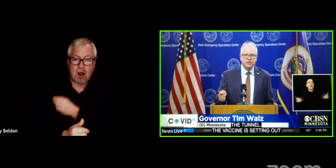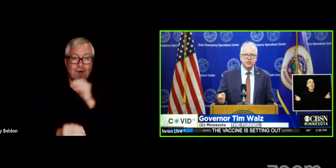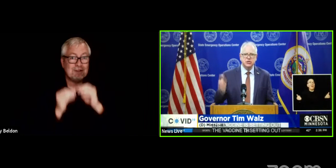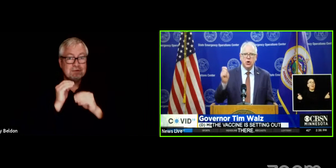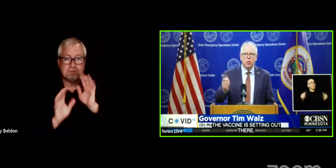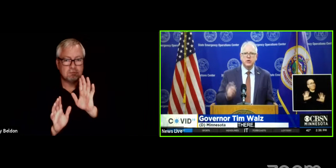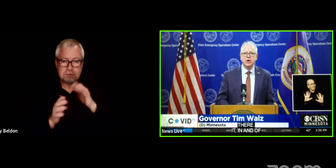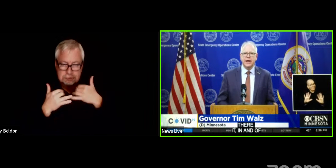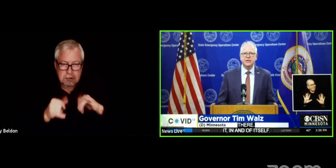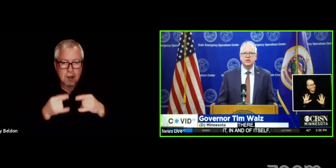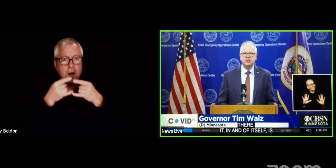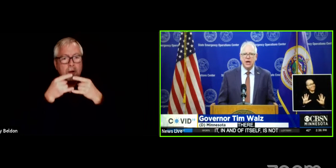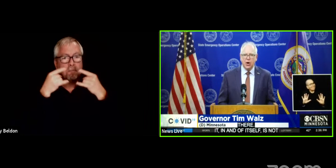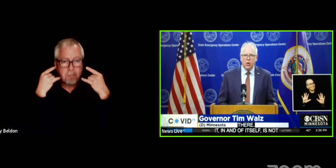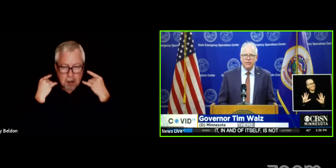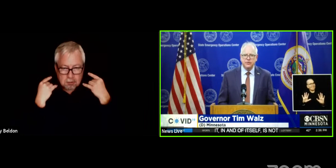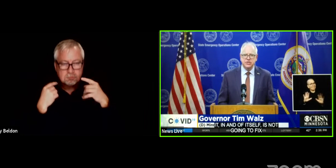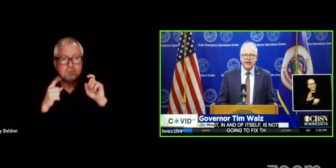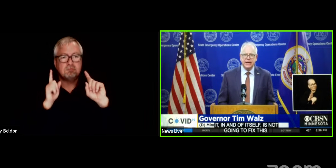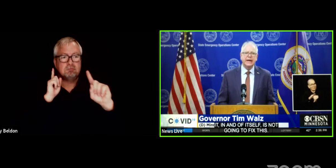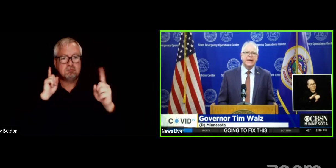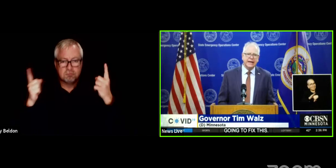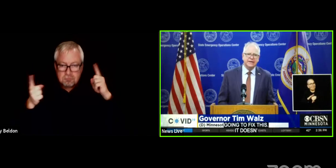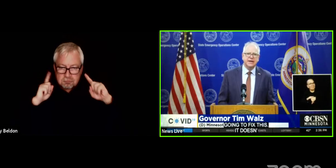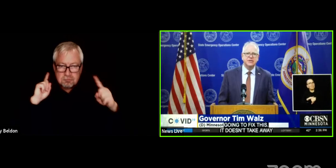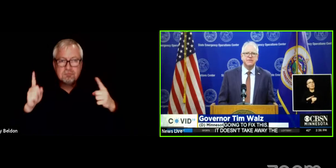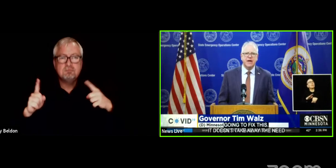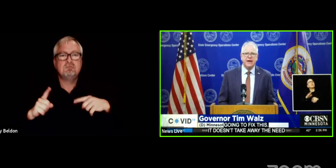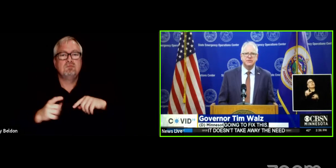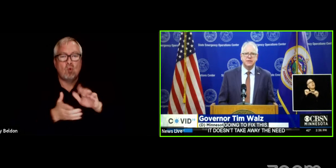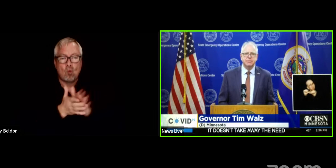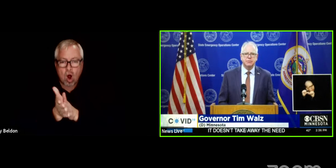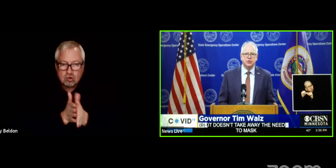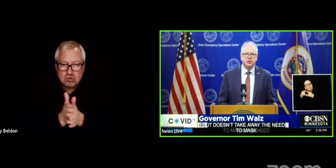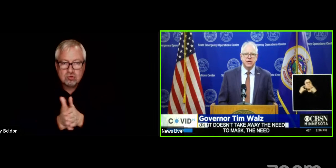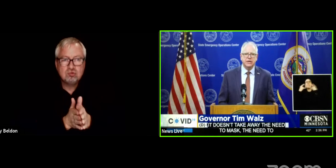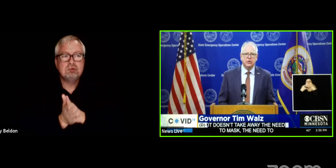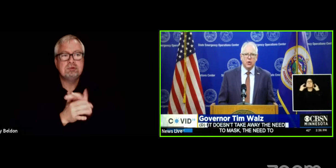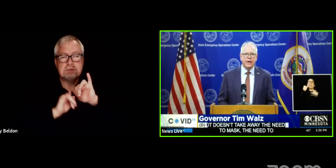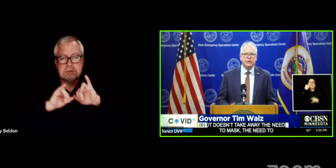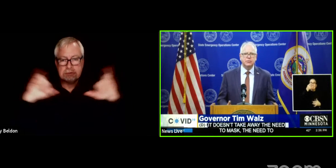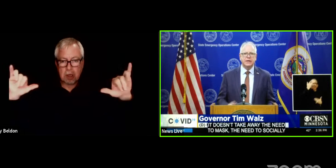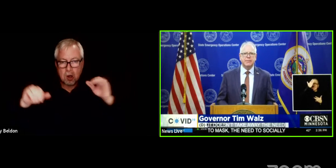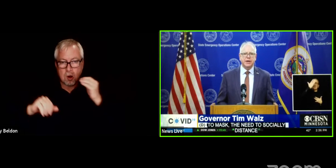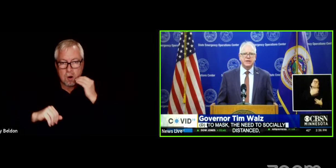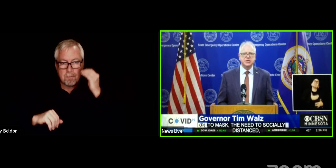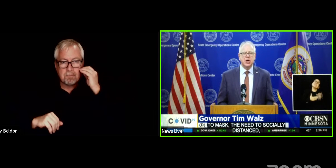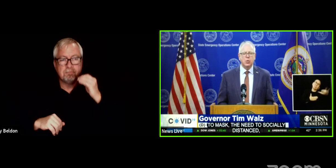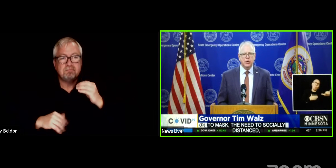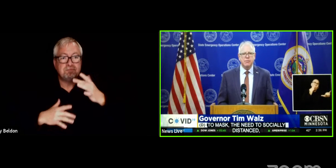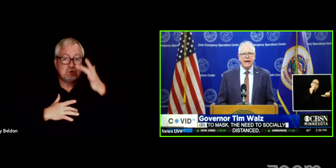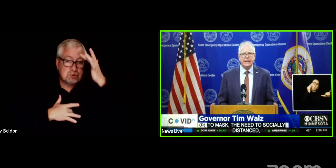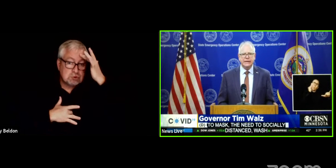DISTANCED, STAY HOME IF YOU'RE SICK, GETS A TEST IF YOU HAVE SYMPTOMS OR YOU'RE GOING TO BE IN A PLACE WHERE YOU MIGHT NEED